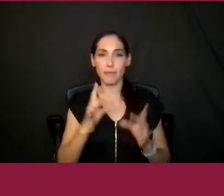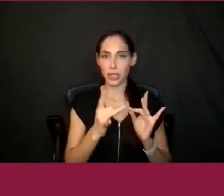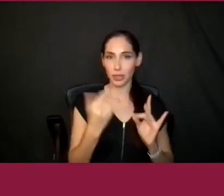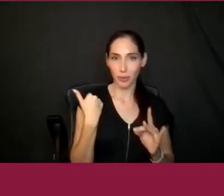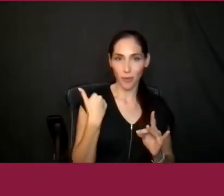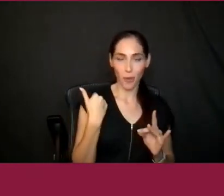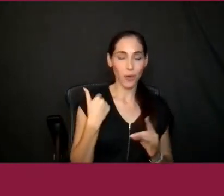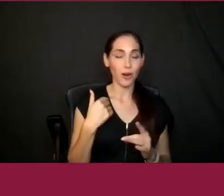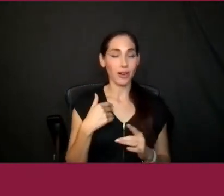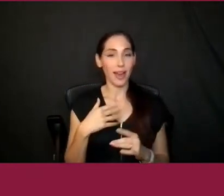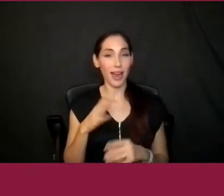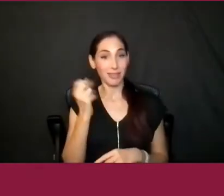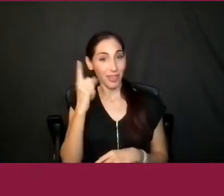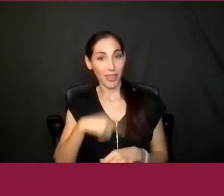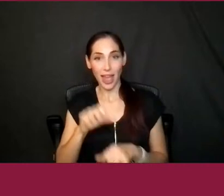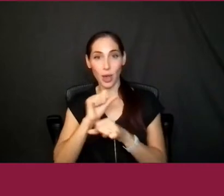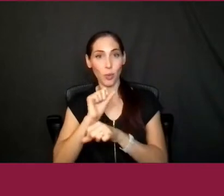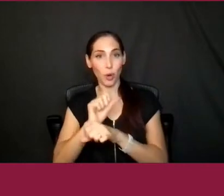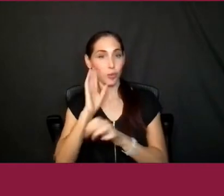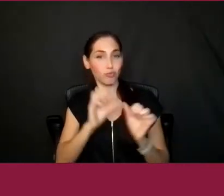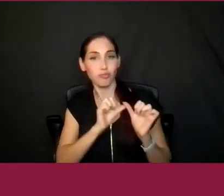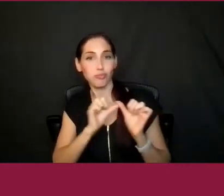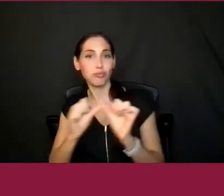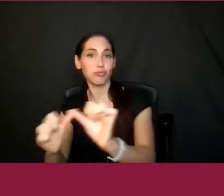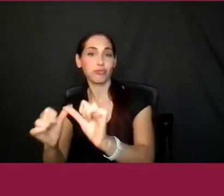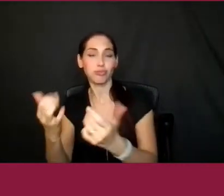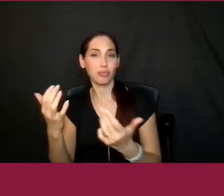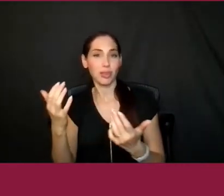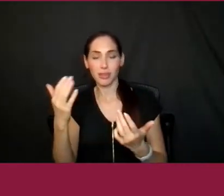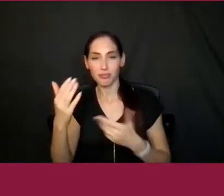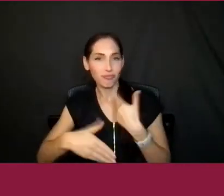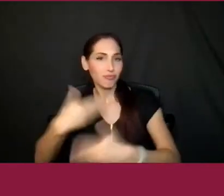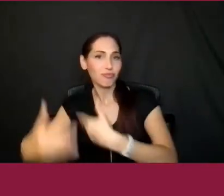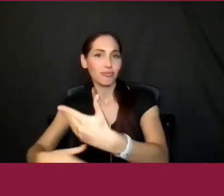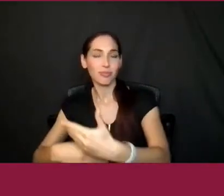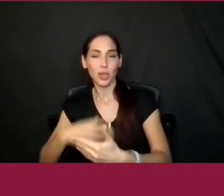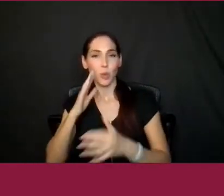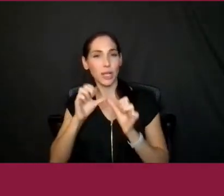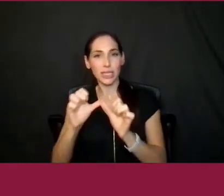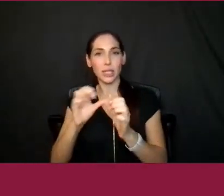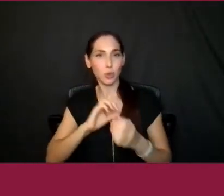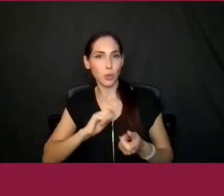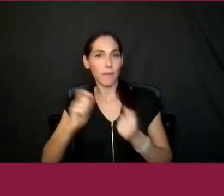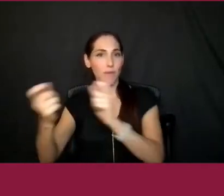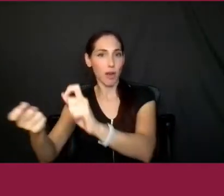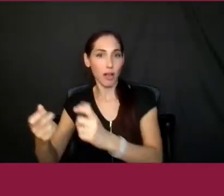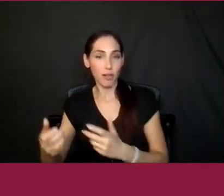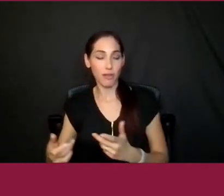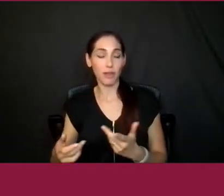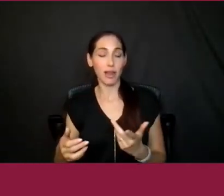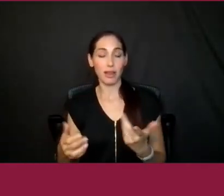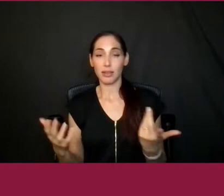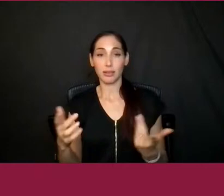stop because, as you know, it's going to continue to evolve, and, uh, where it ends, who knows, right?